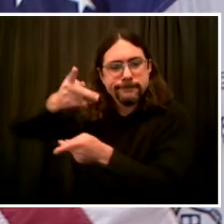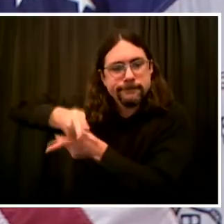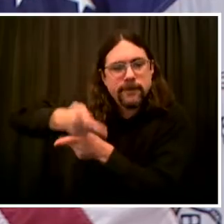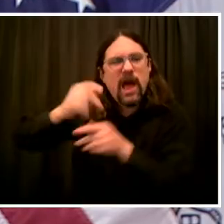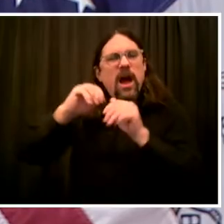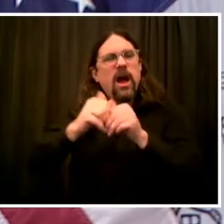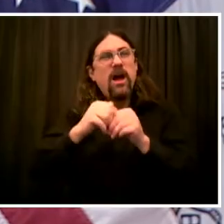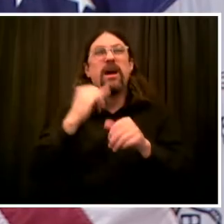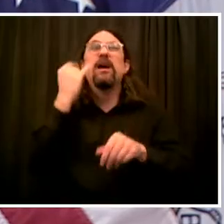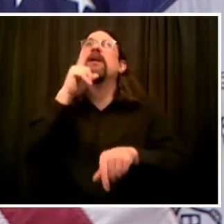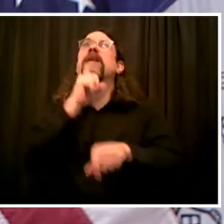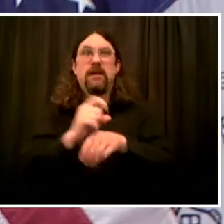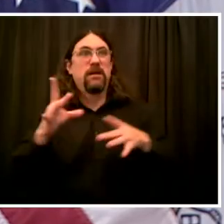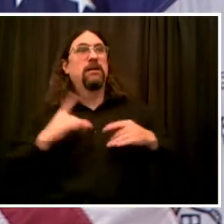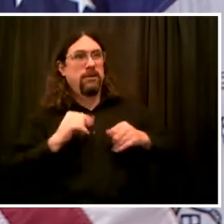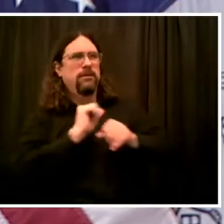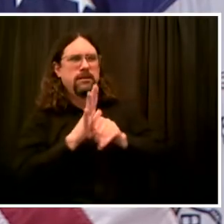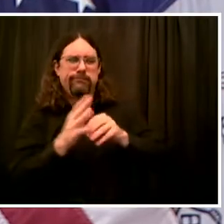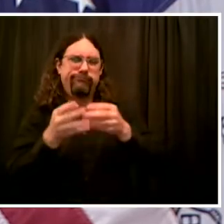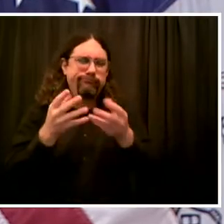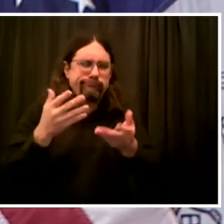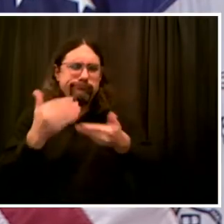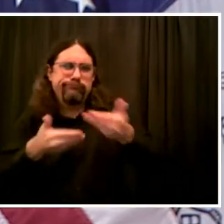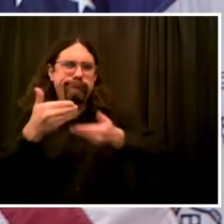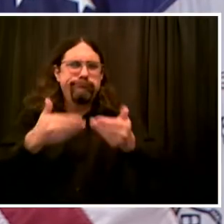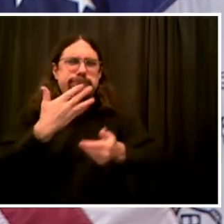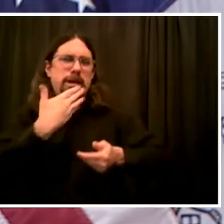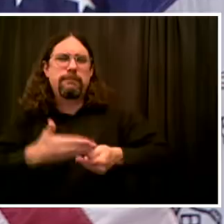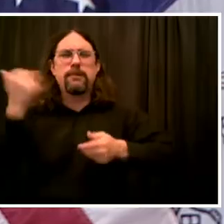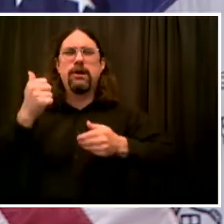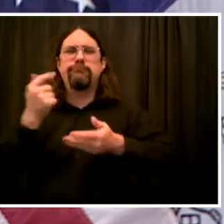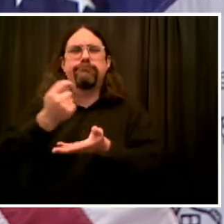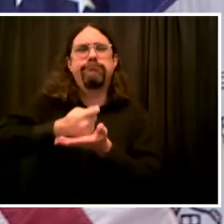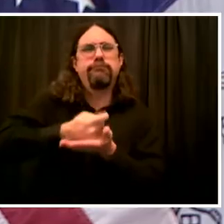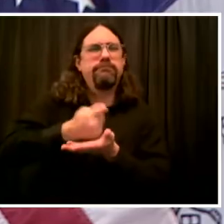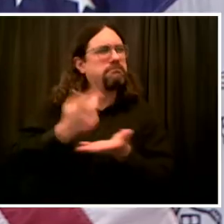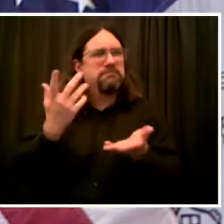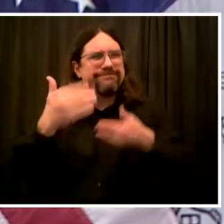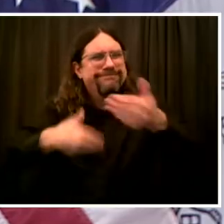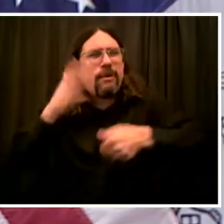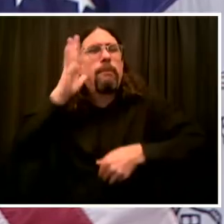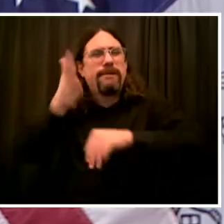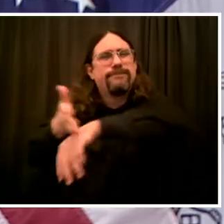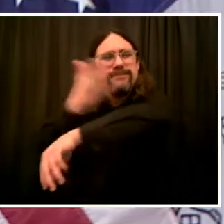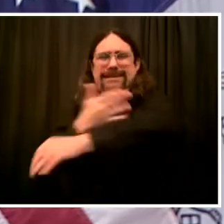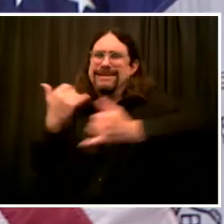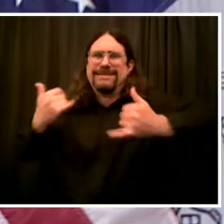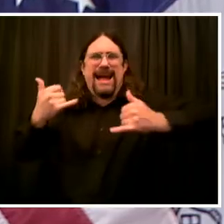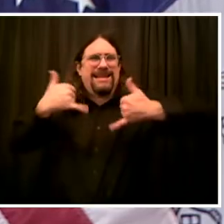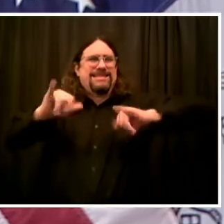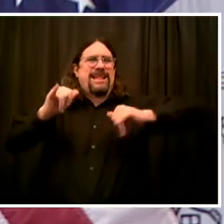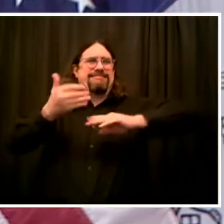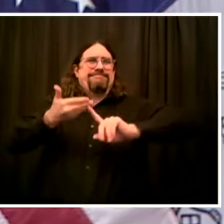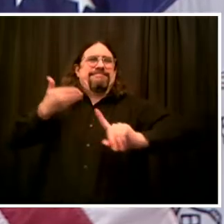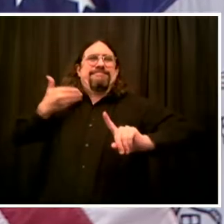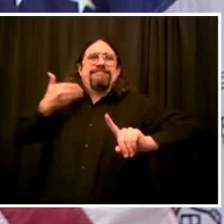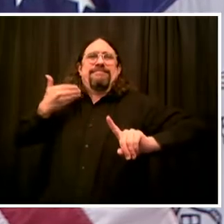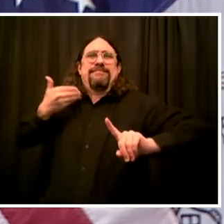THE DAY IS CONGMI WHEN MORE AND MORE SOCIAL TIACVIY TAND BUSINESS ACTIVITY WILL BE POSSIBLE.